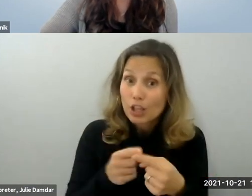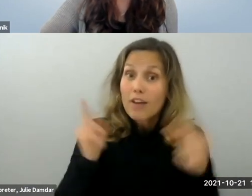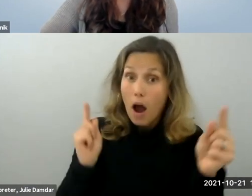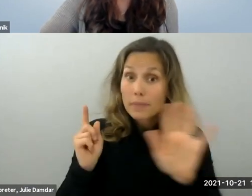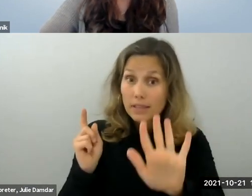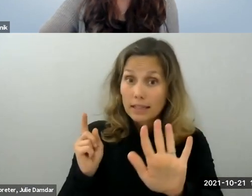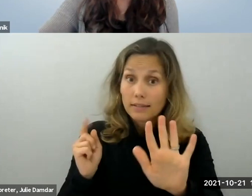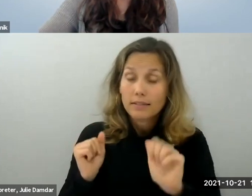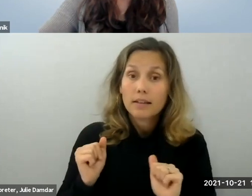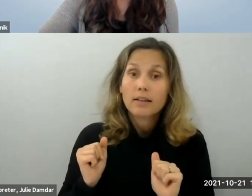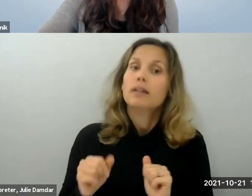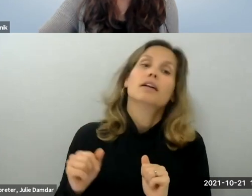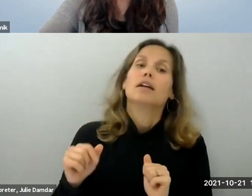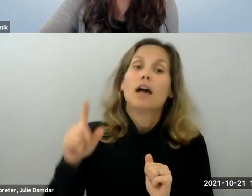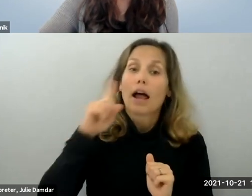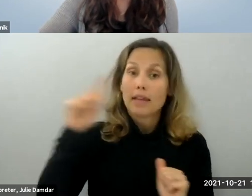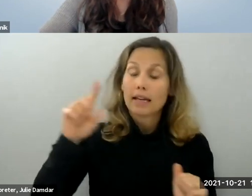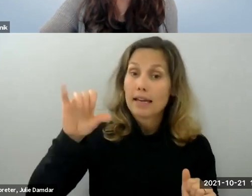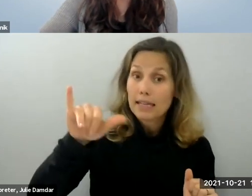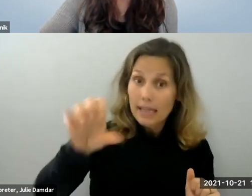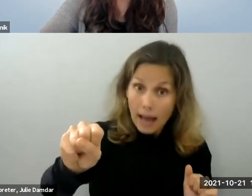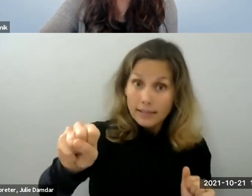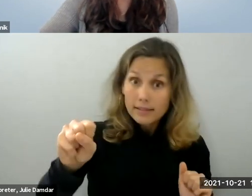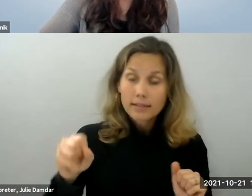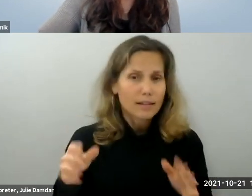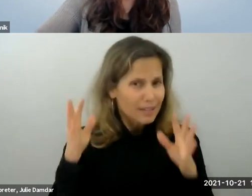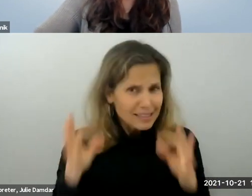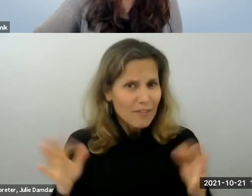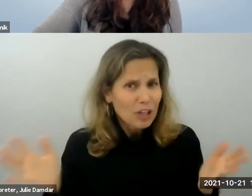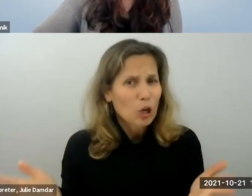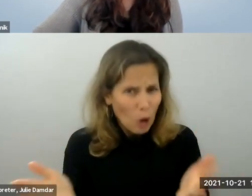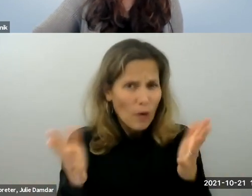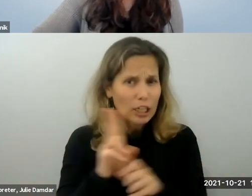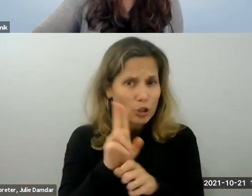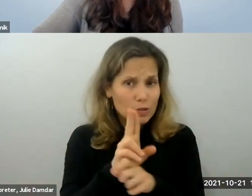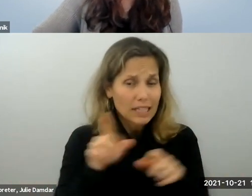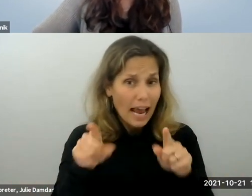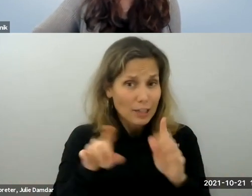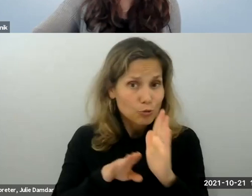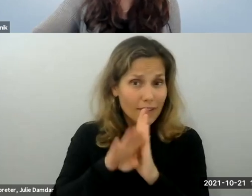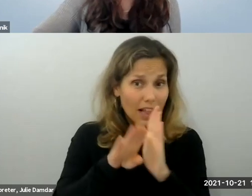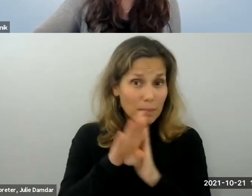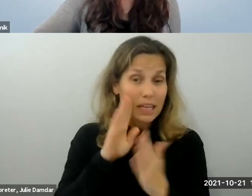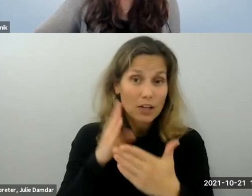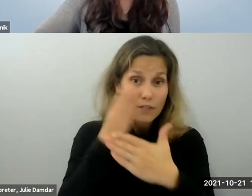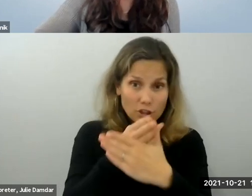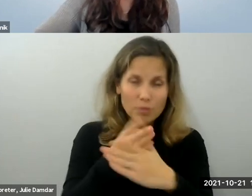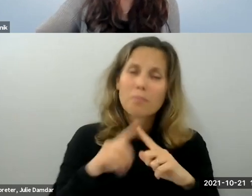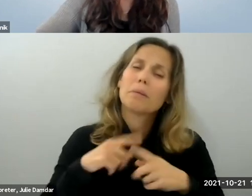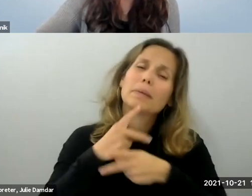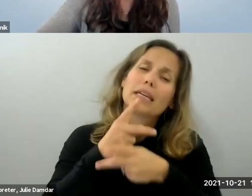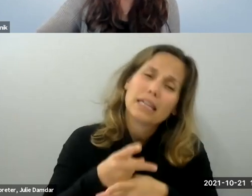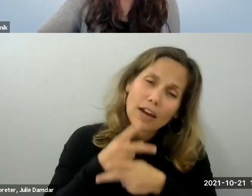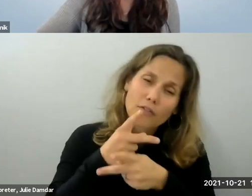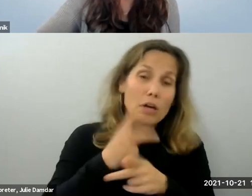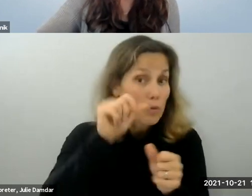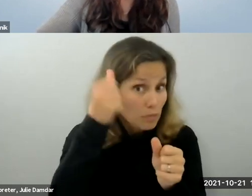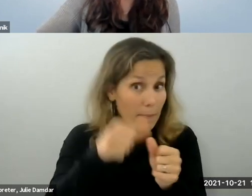Lisa Saldana (she/her/hers): I think that, I think, yes, definitely to use it as you're developing the intervention just being careful being mindful in that process.